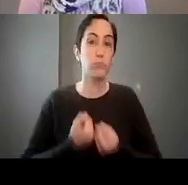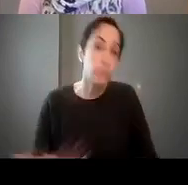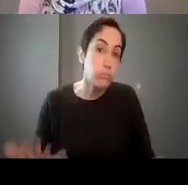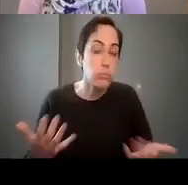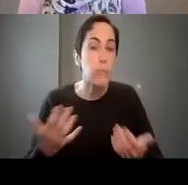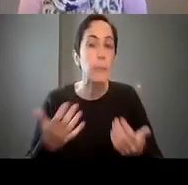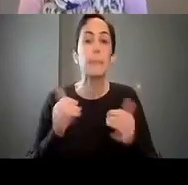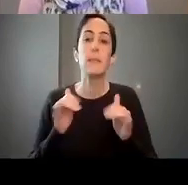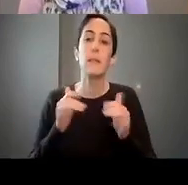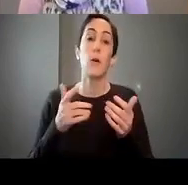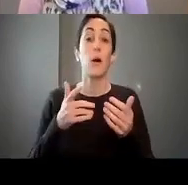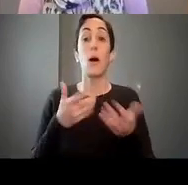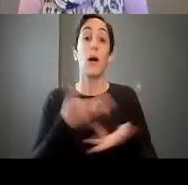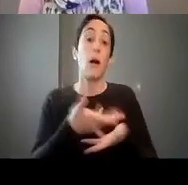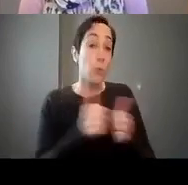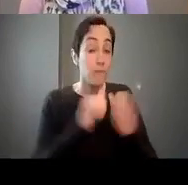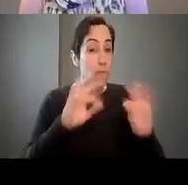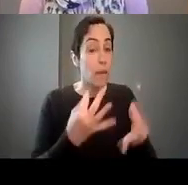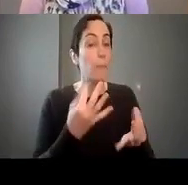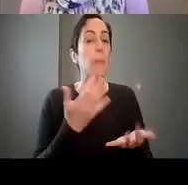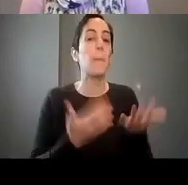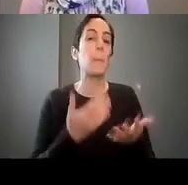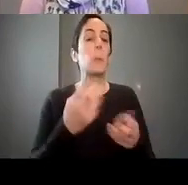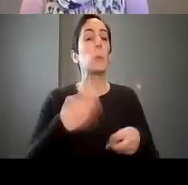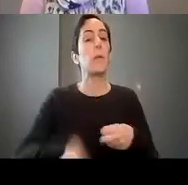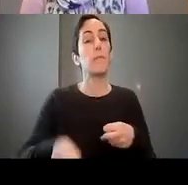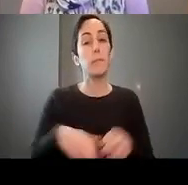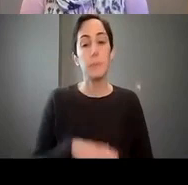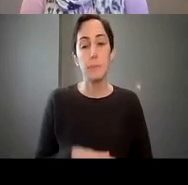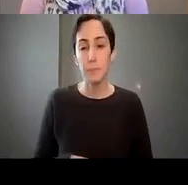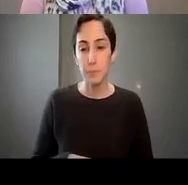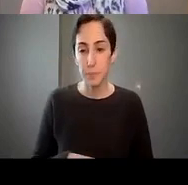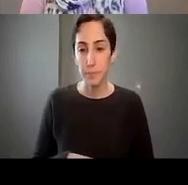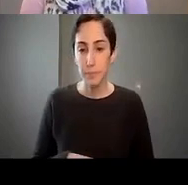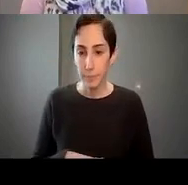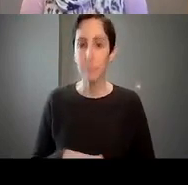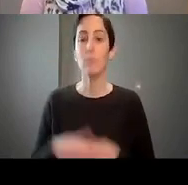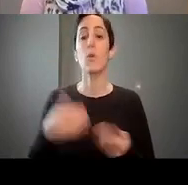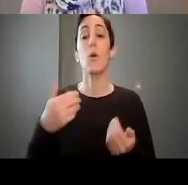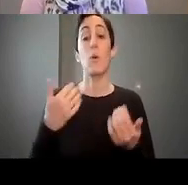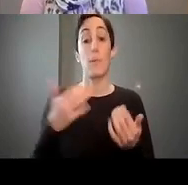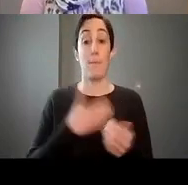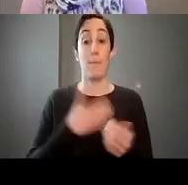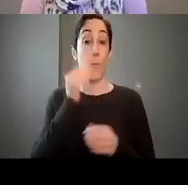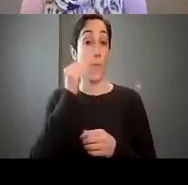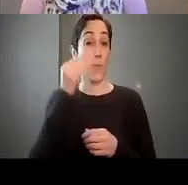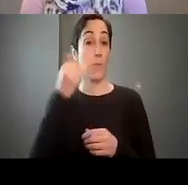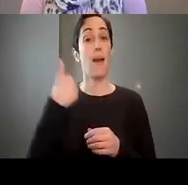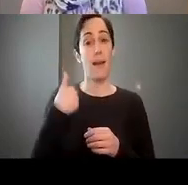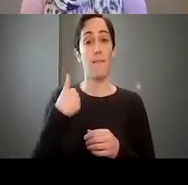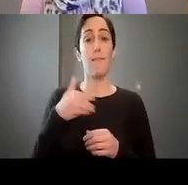at home and there's a reason why I family. I for one mom have a 4th grader didn't pick to go into primary education at home and there's a reason why I and I'm very in touch with all of those didn't pick to go into primary education